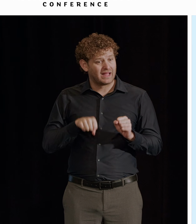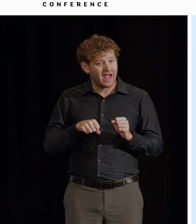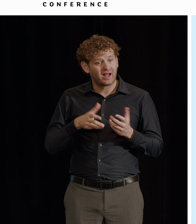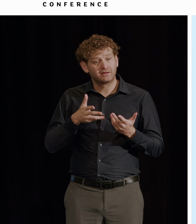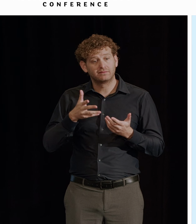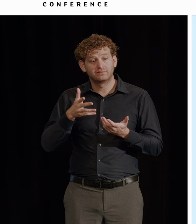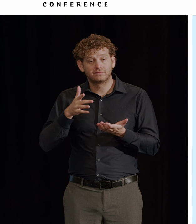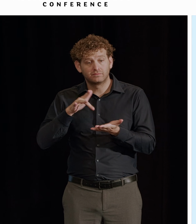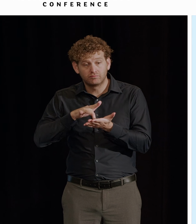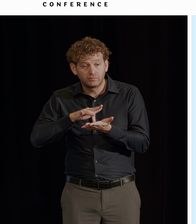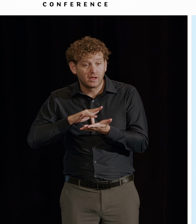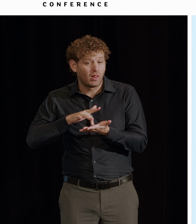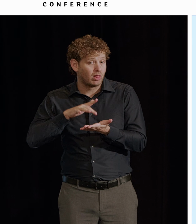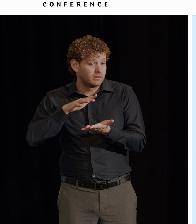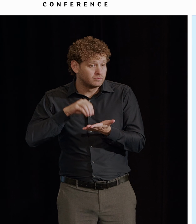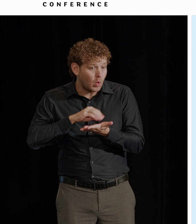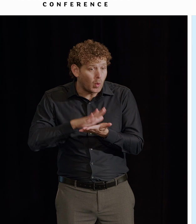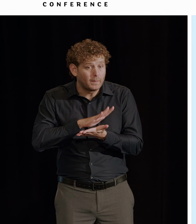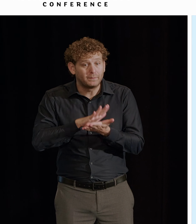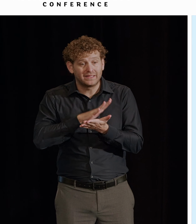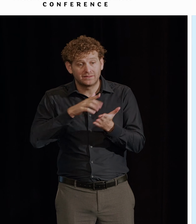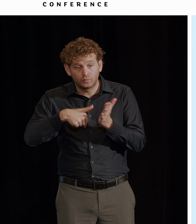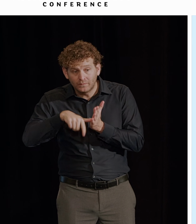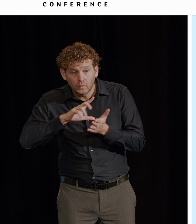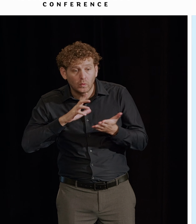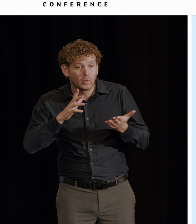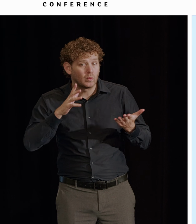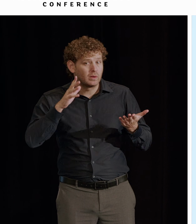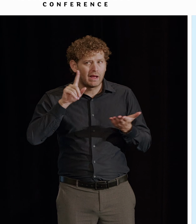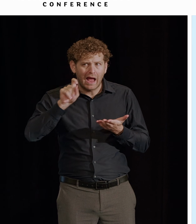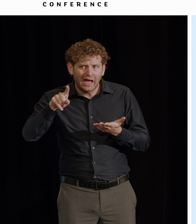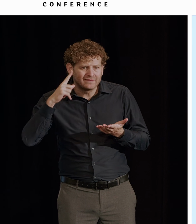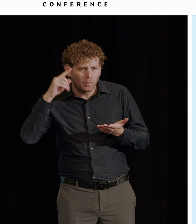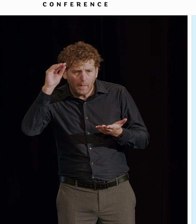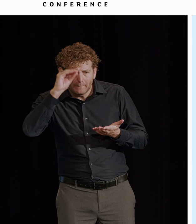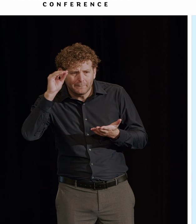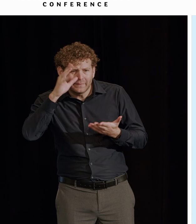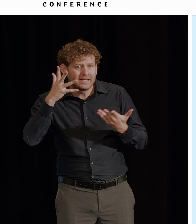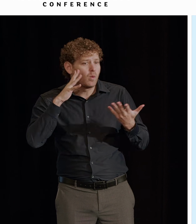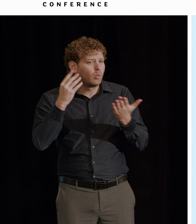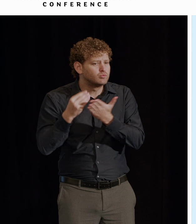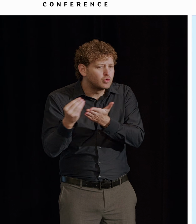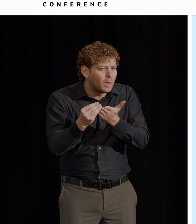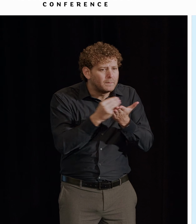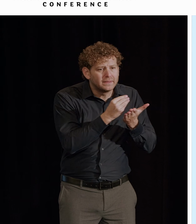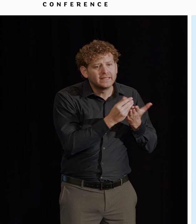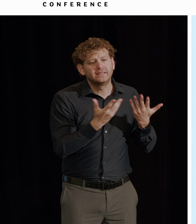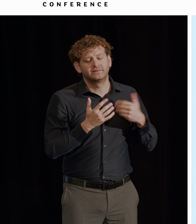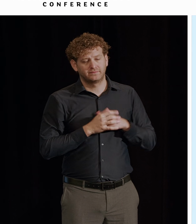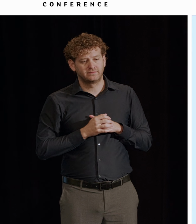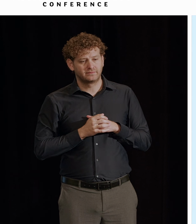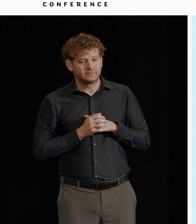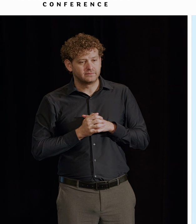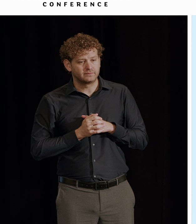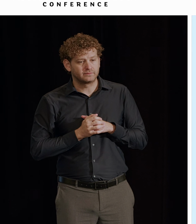the opinion from someone that you trust when you're out shopping. It's about bringing a new level of privacy and convenience